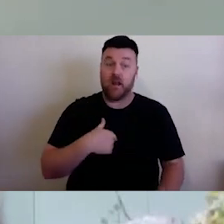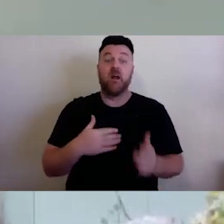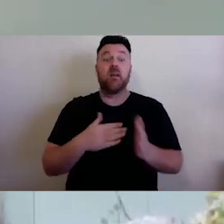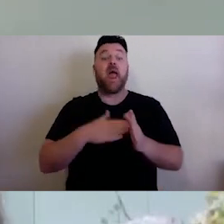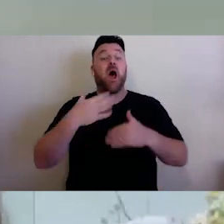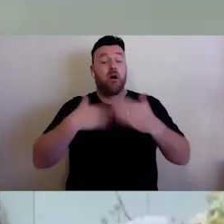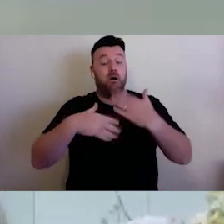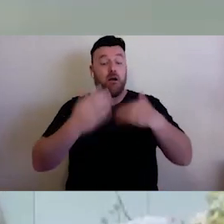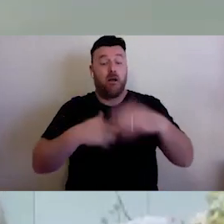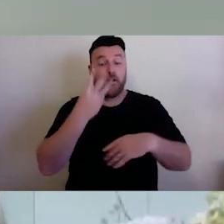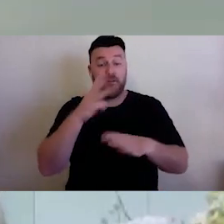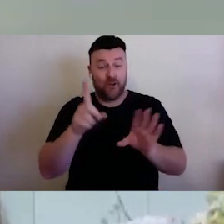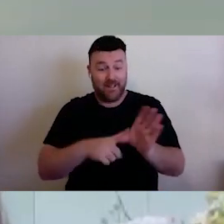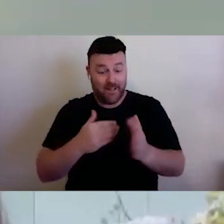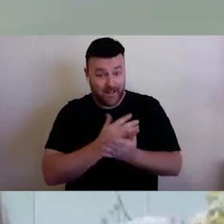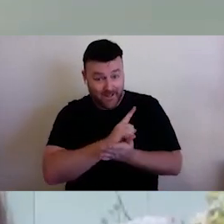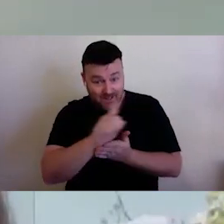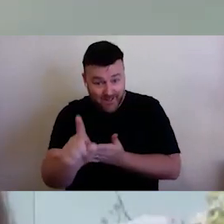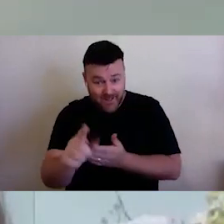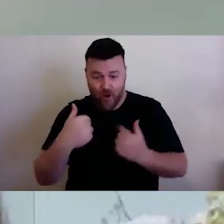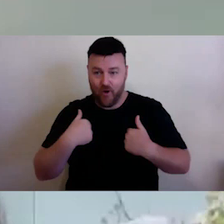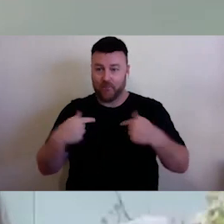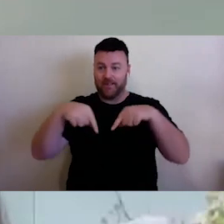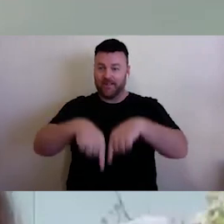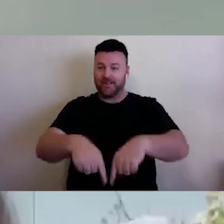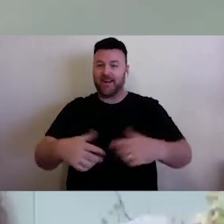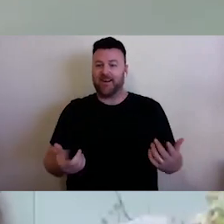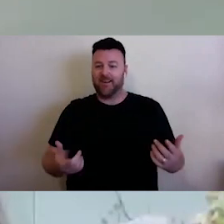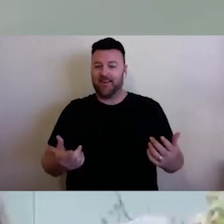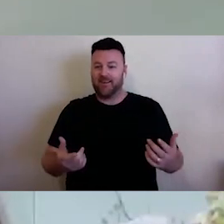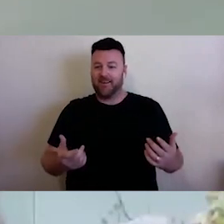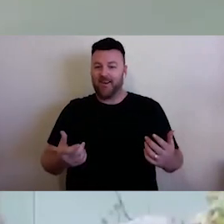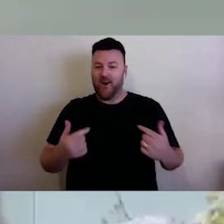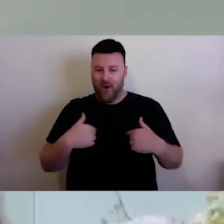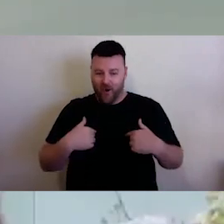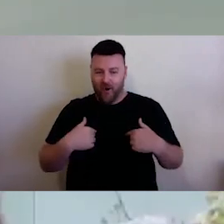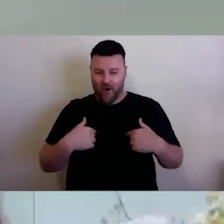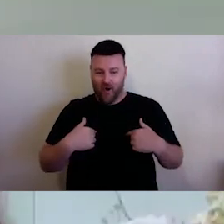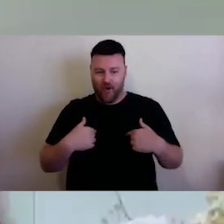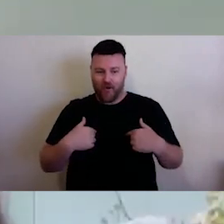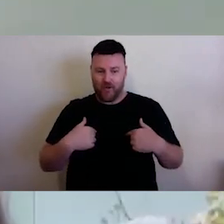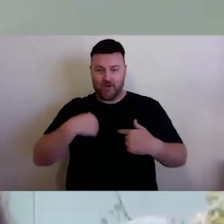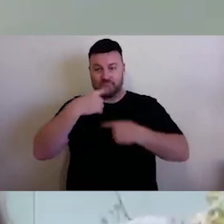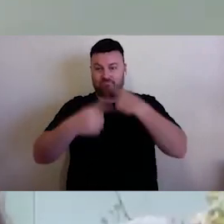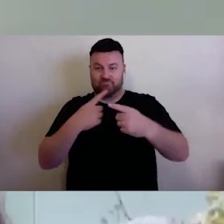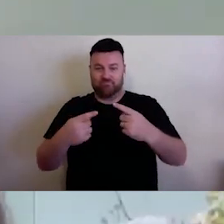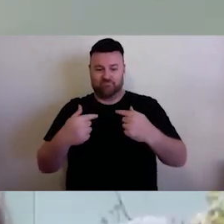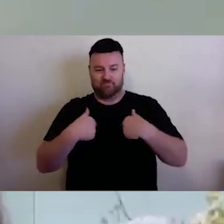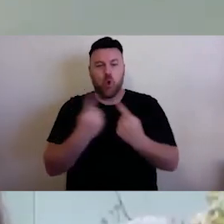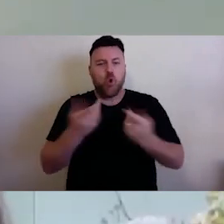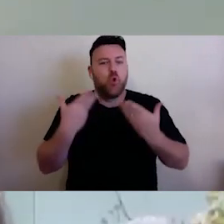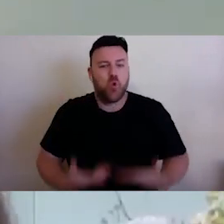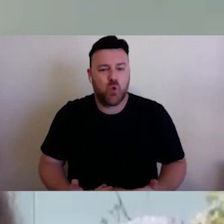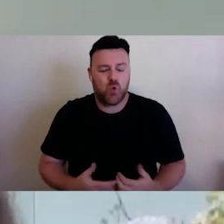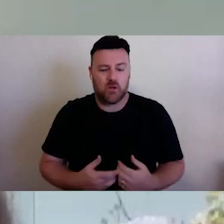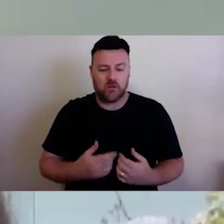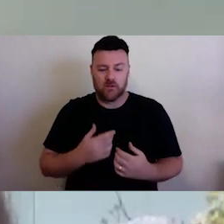describe myself to people out there, I am in my early 50s. I have dark,